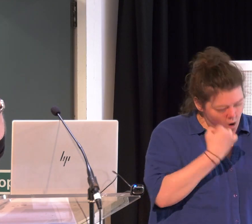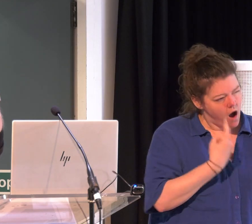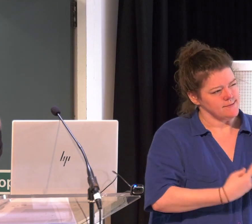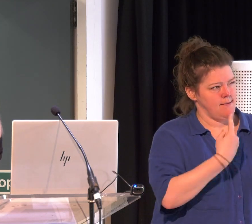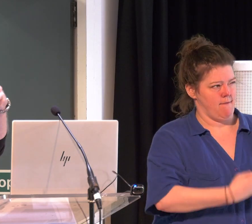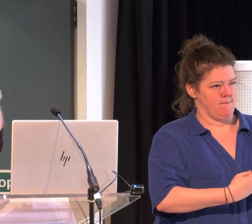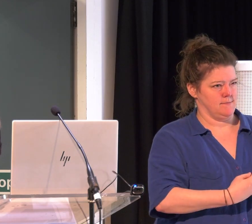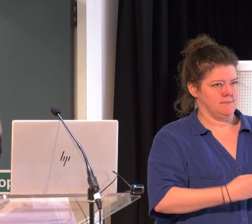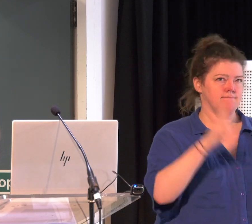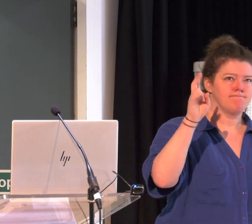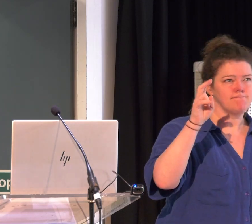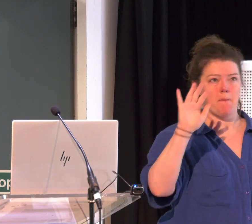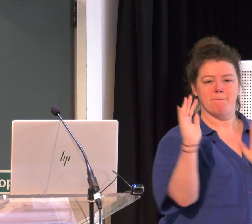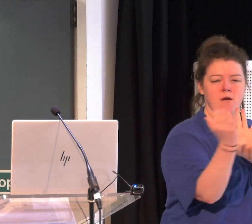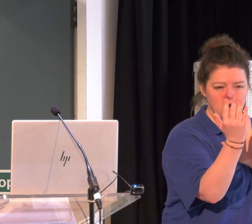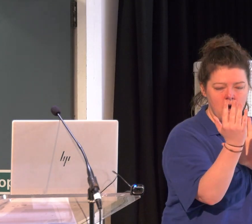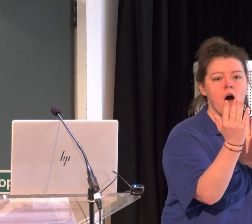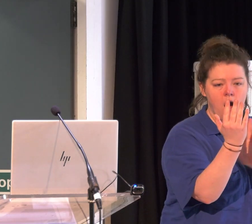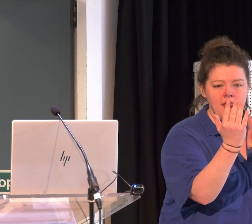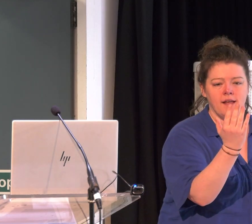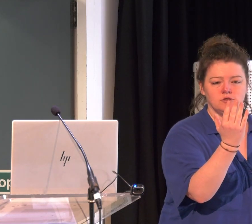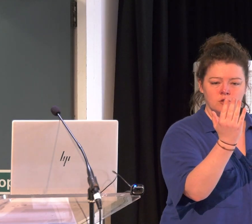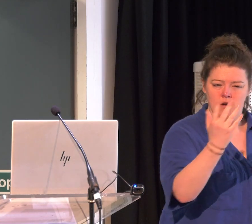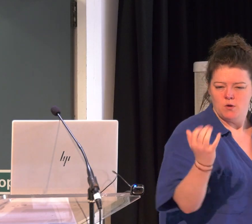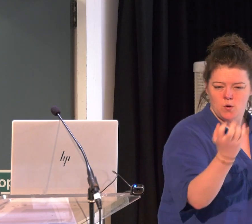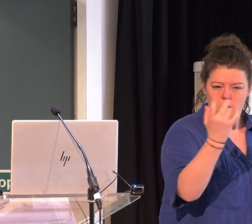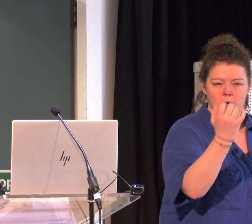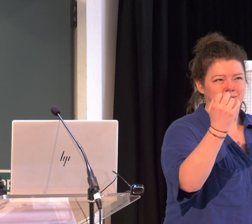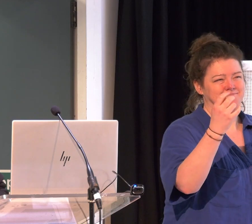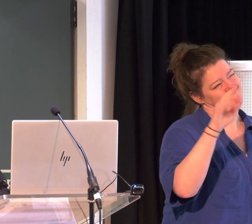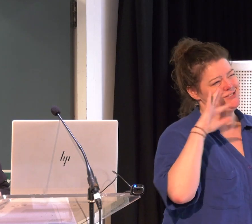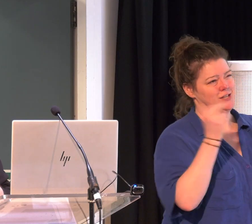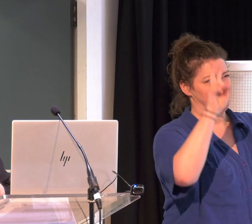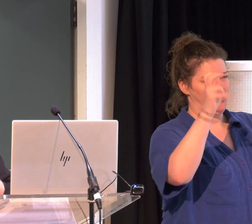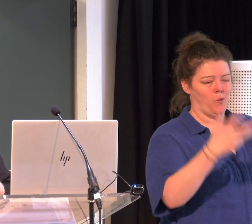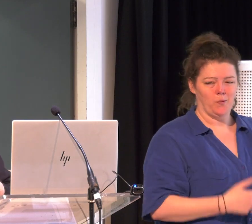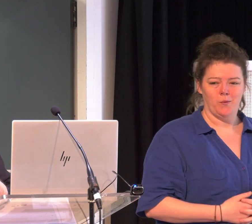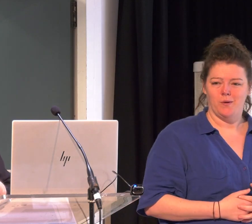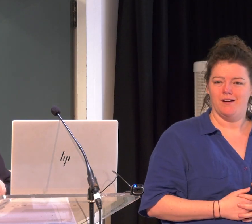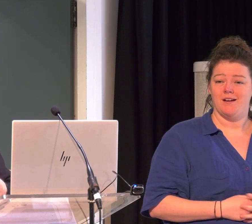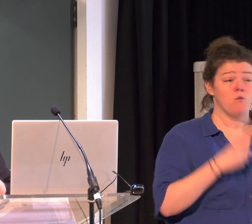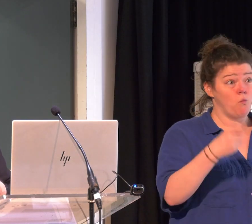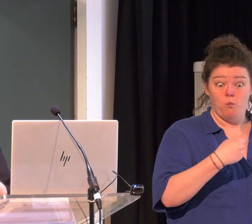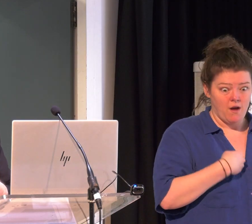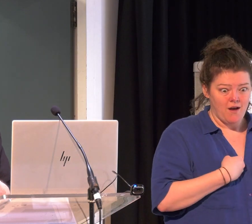The mirror, it holds the mirror up to nature as Shakespeare put it. We cannot do without that.